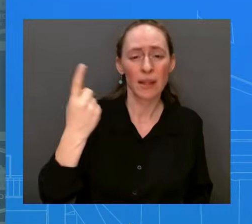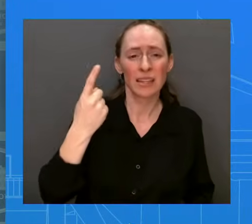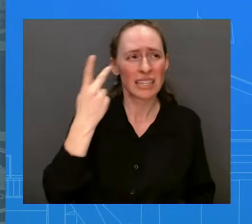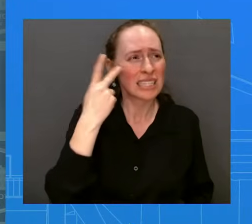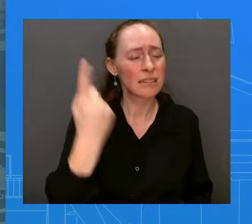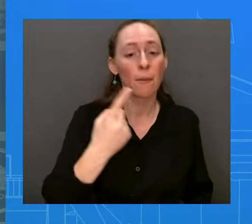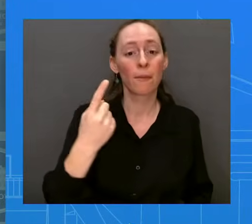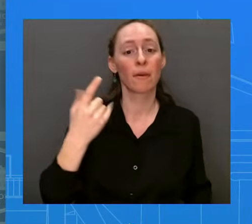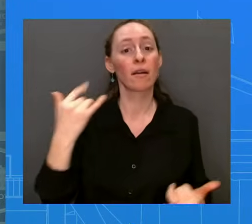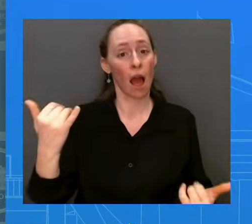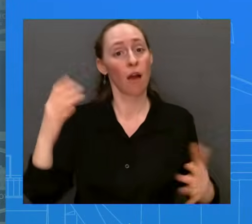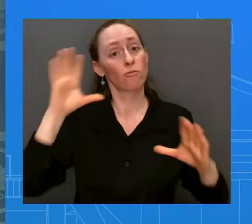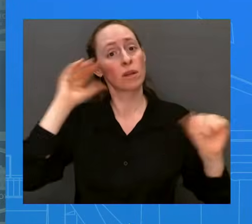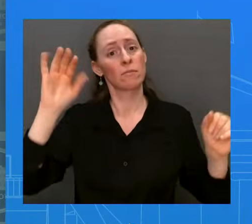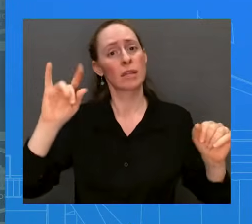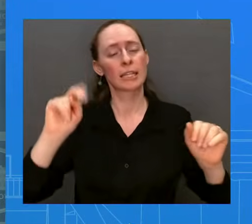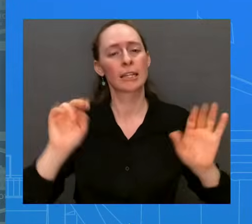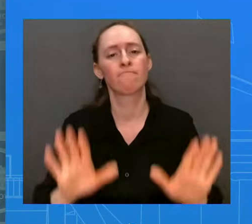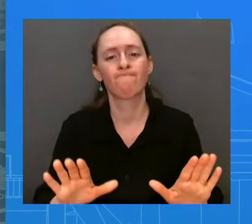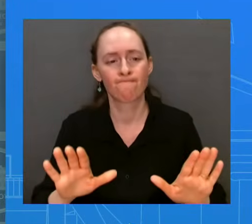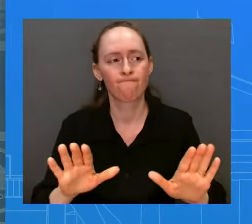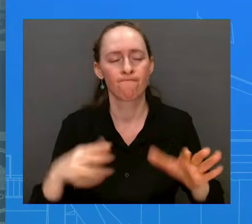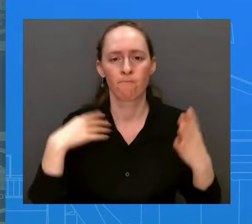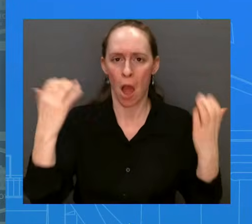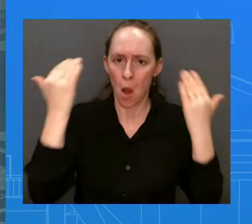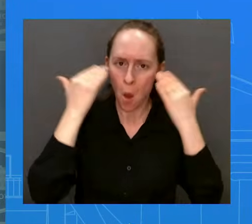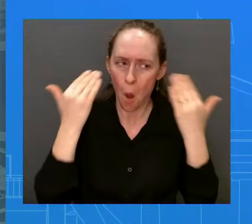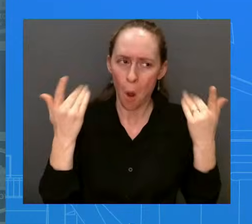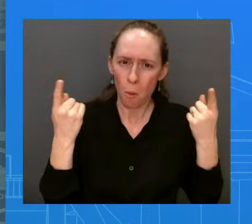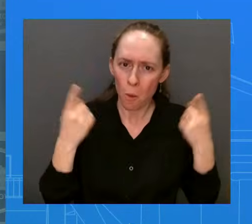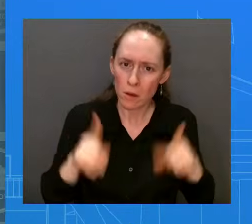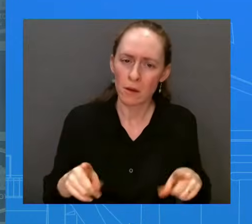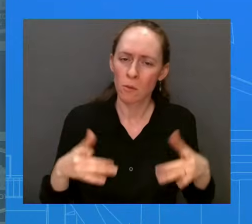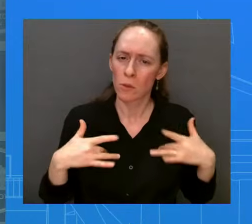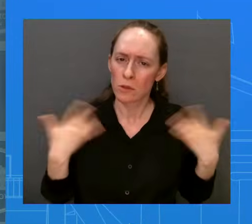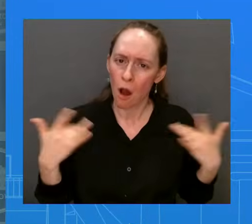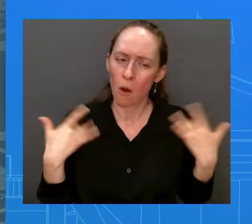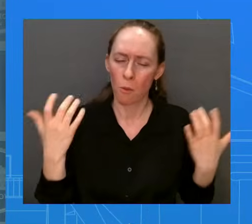Now, in light of the Chinese balloon program and this recent incursion into our airspace,